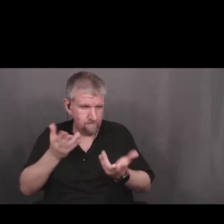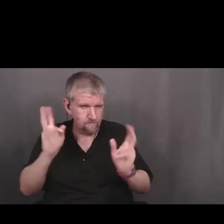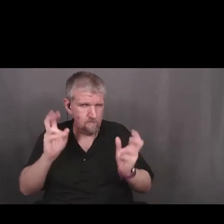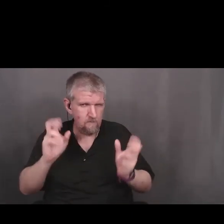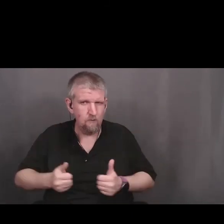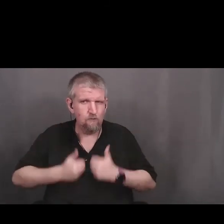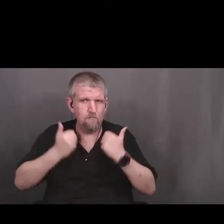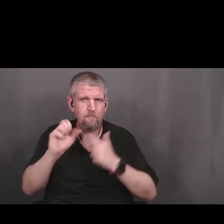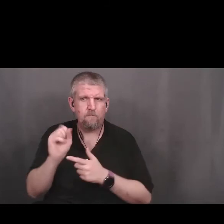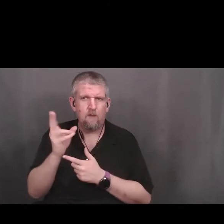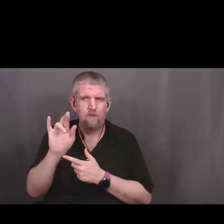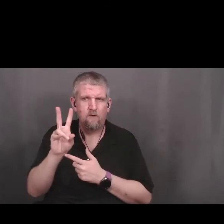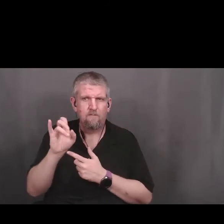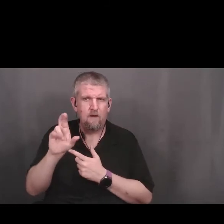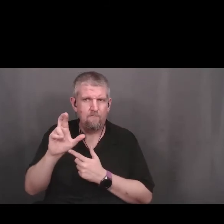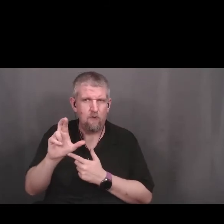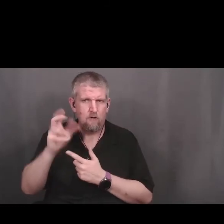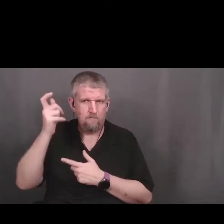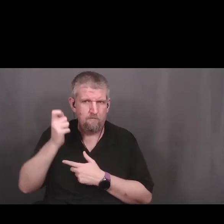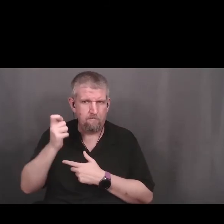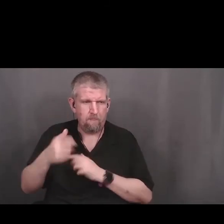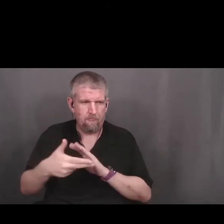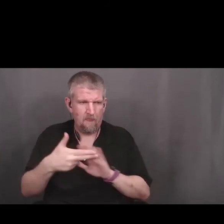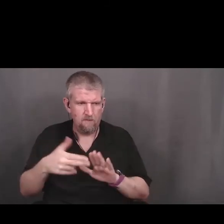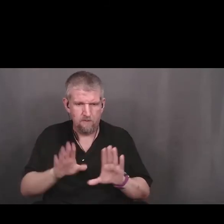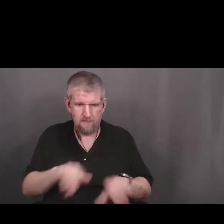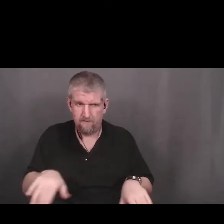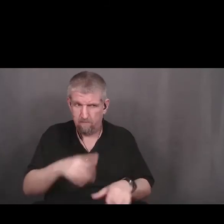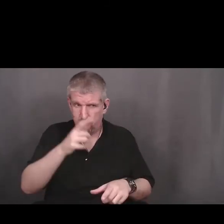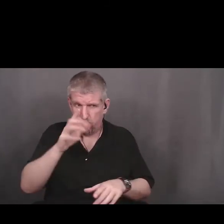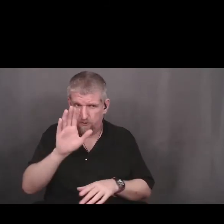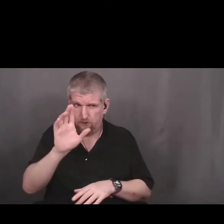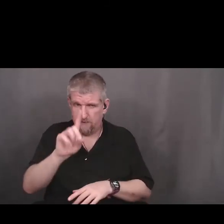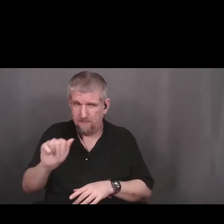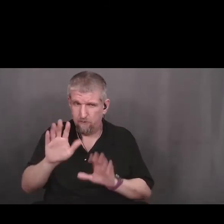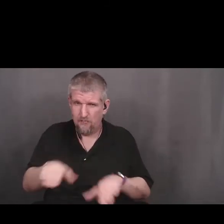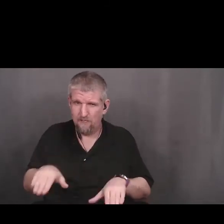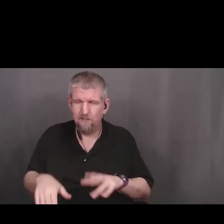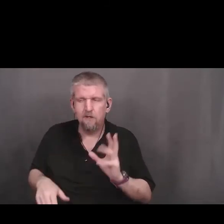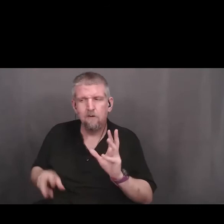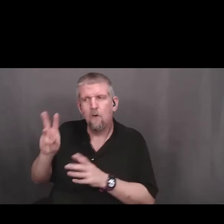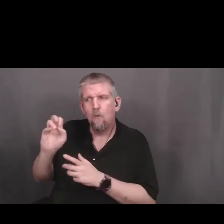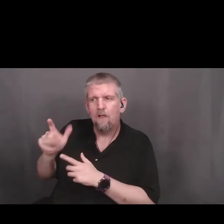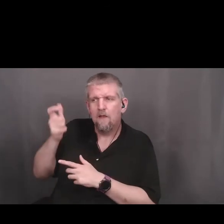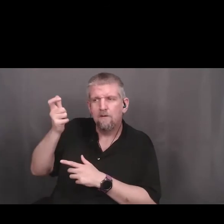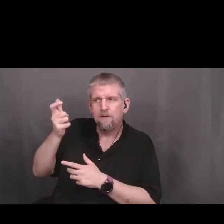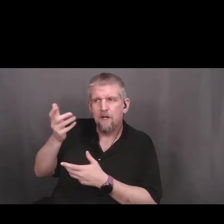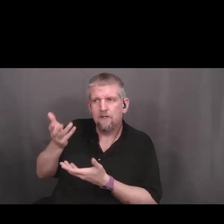so, they're considered a disabled child, is that correct? [Parent] Well, they're receiving survivor benefits